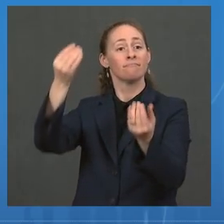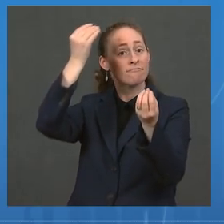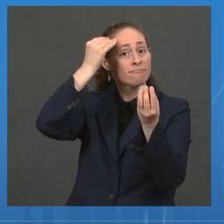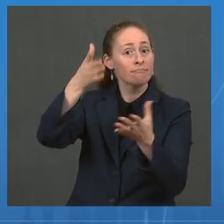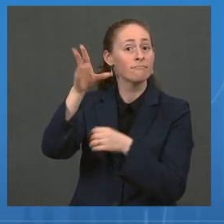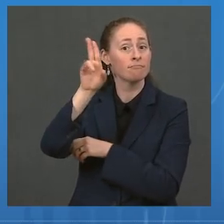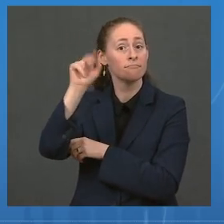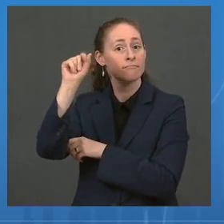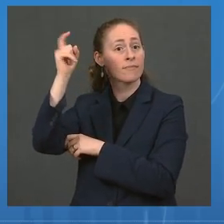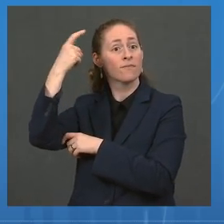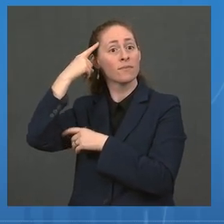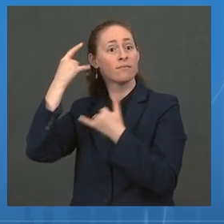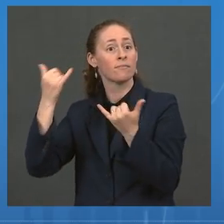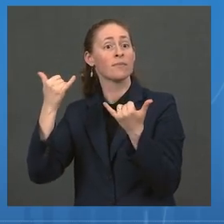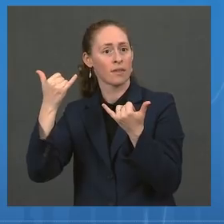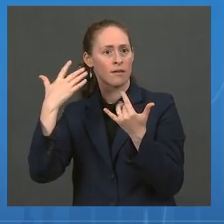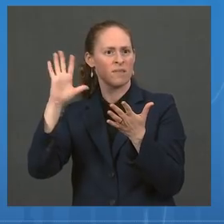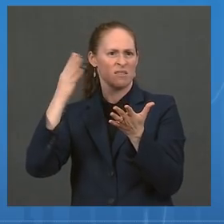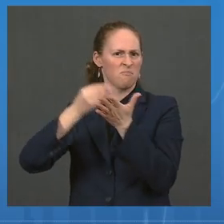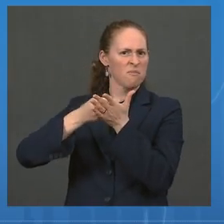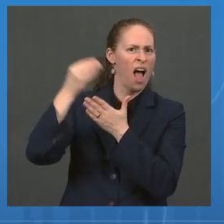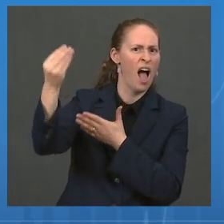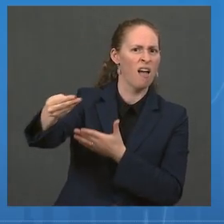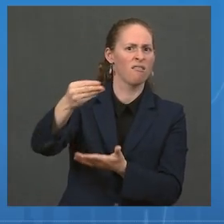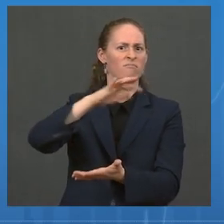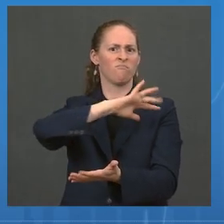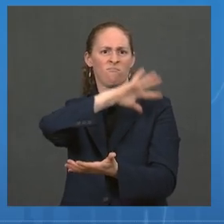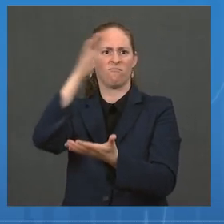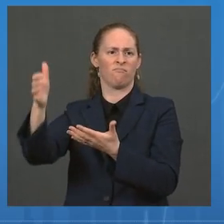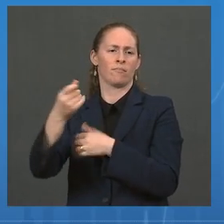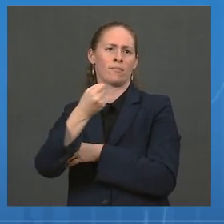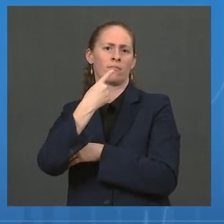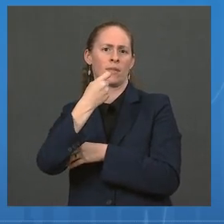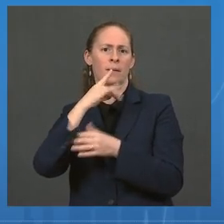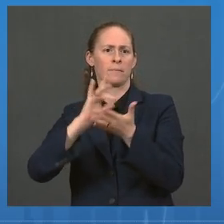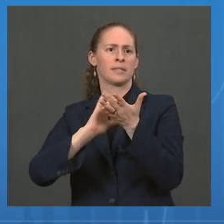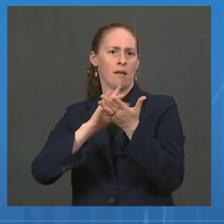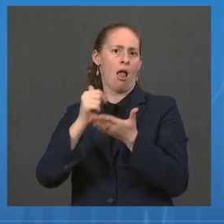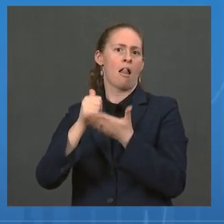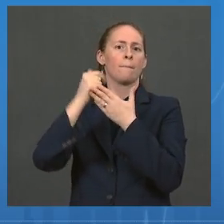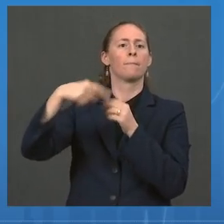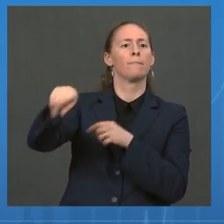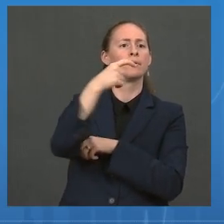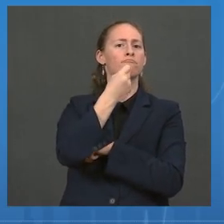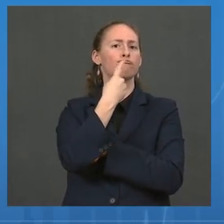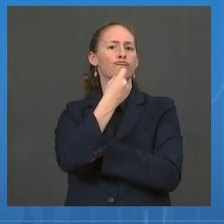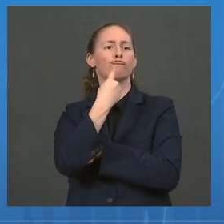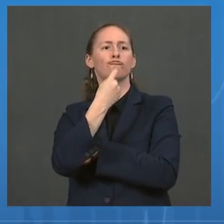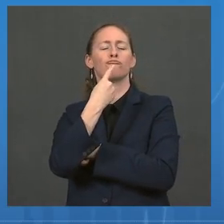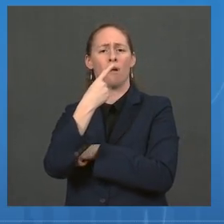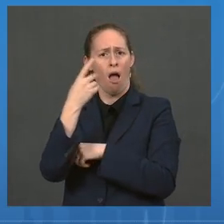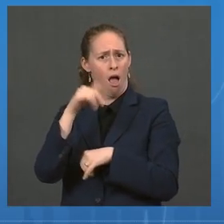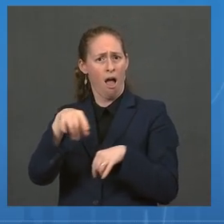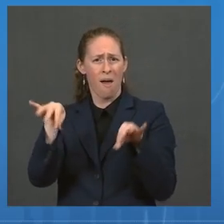antiviral for COVID-19 treatment. It is very important that this now must go through